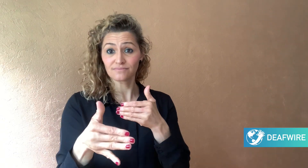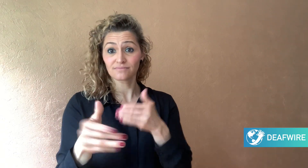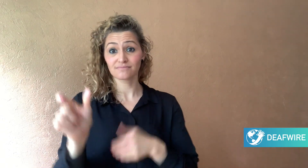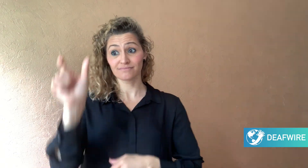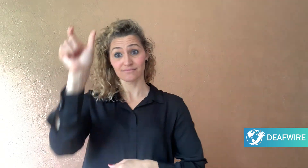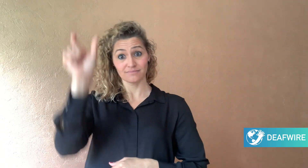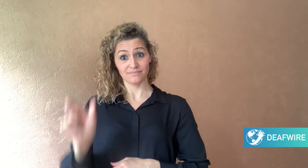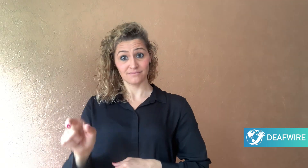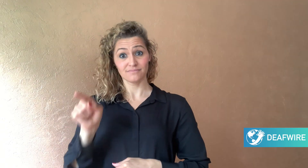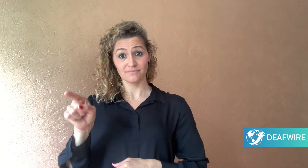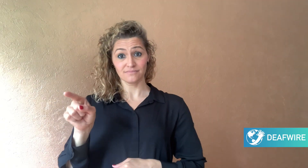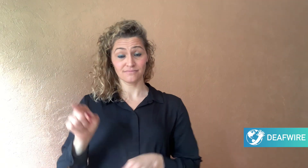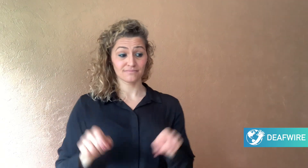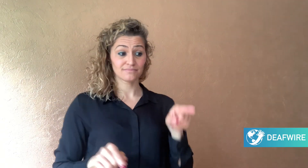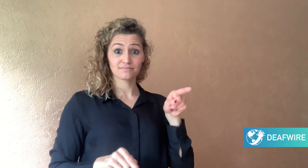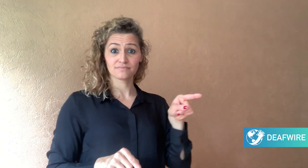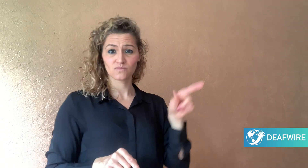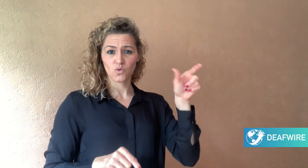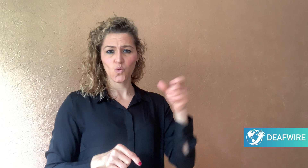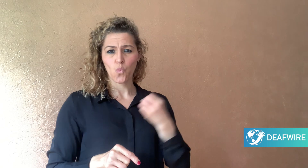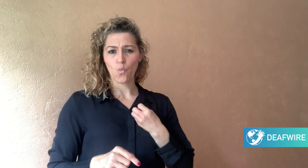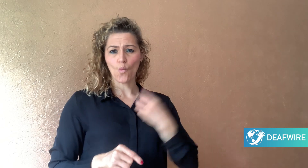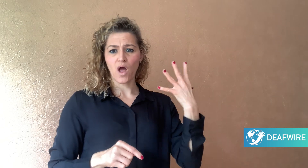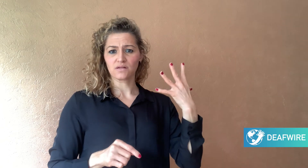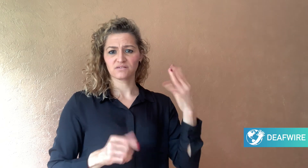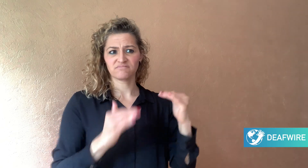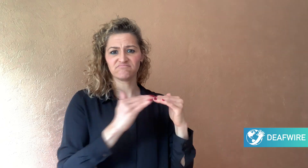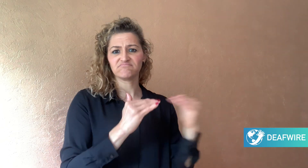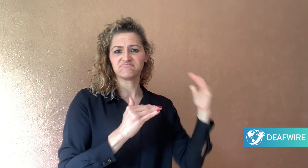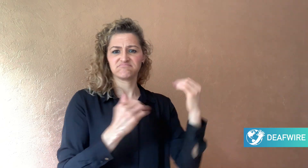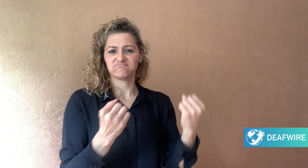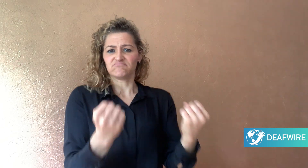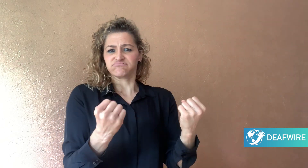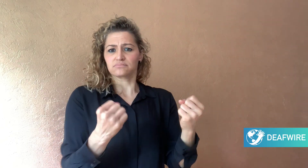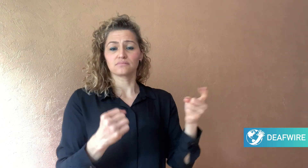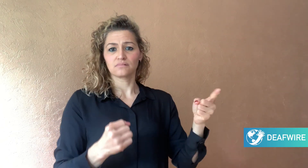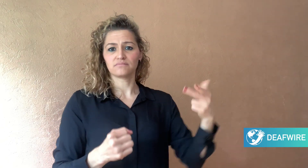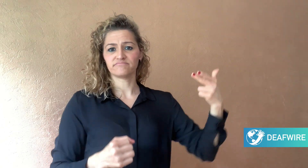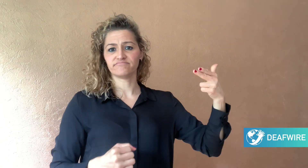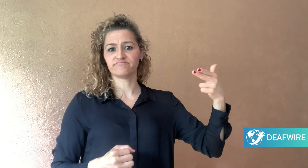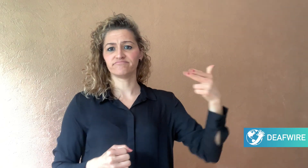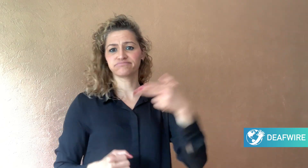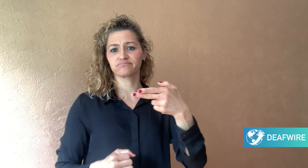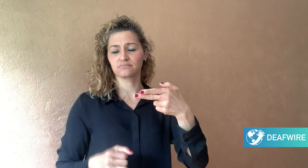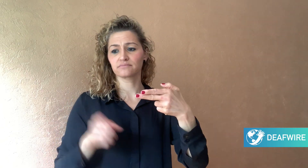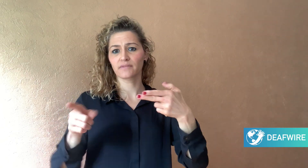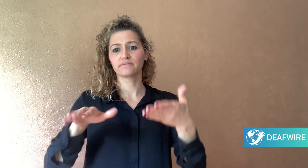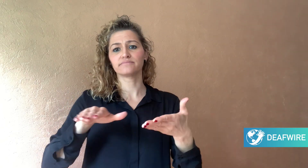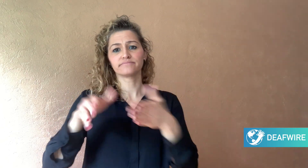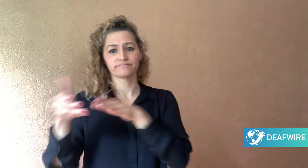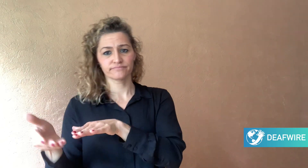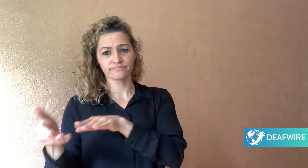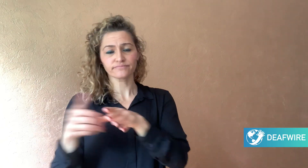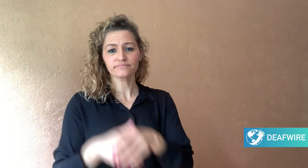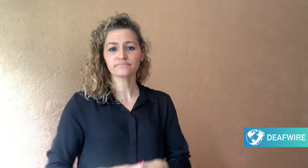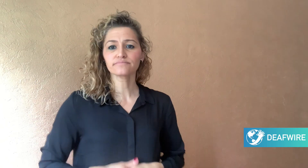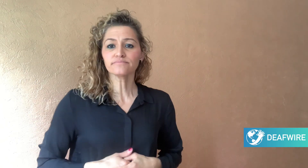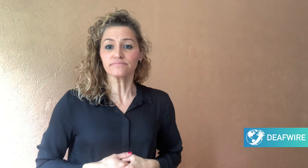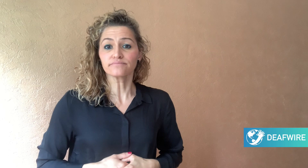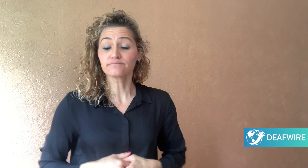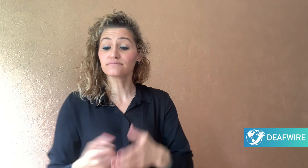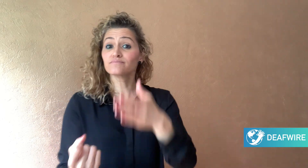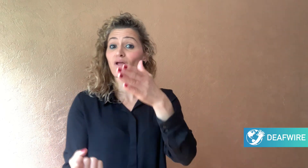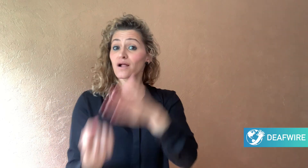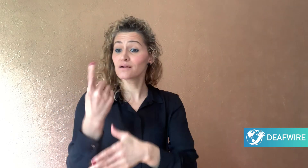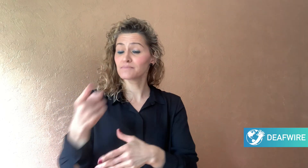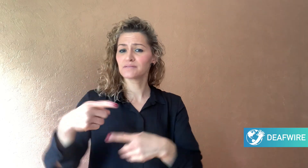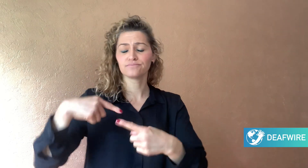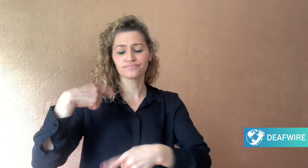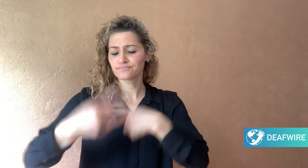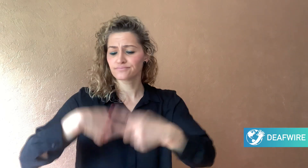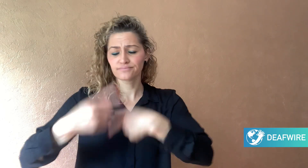killed by a white supremacist. Around 40 years later,